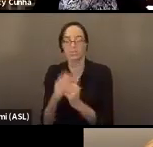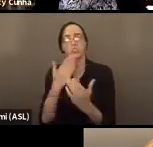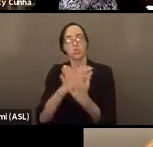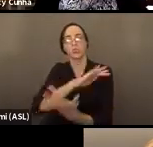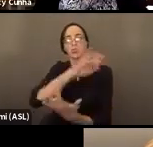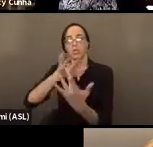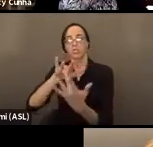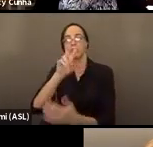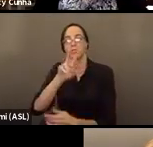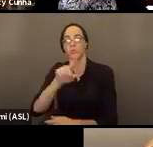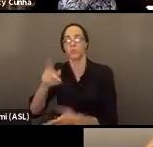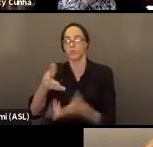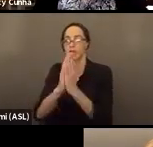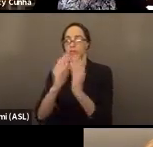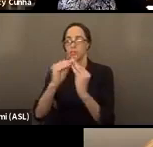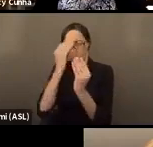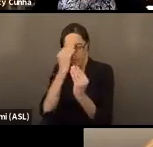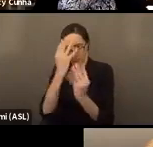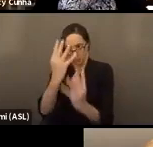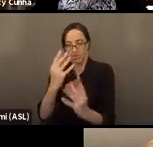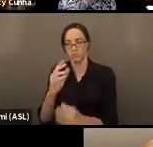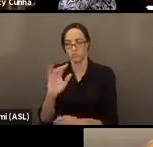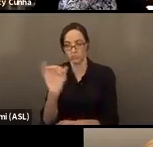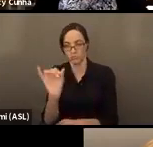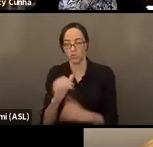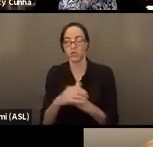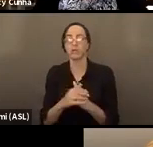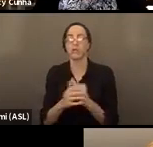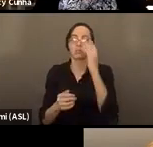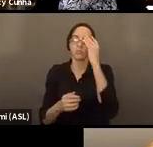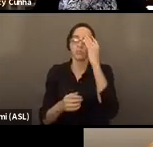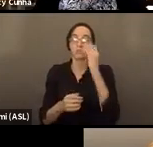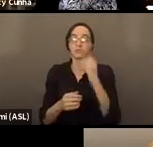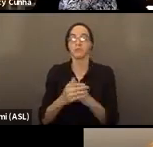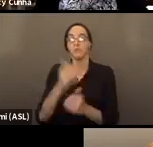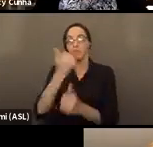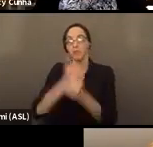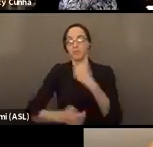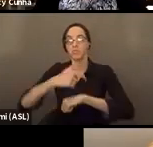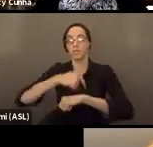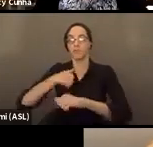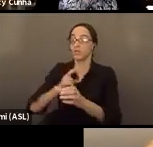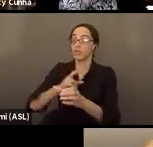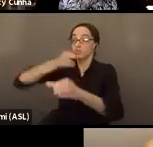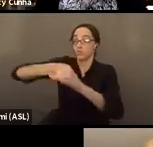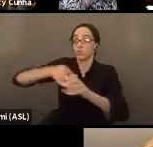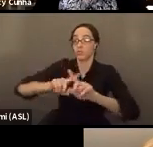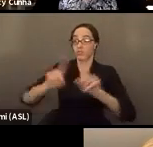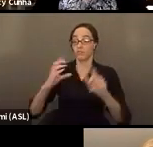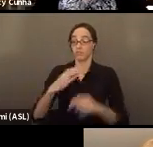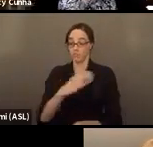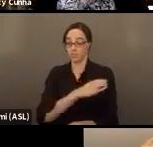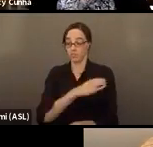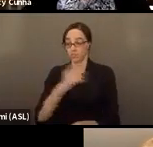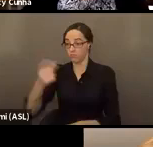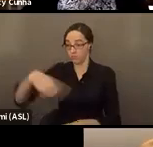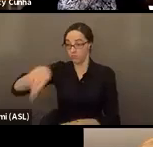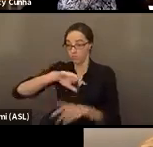yeah there there's there's quite a few i mean every time i jump into a different committee they're doing uh they're doing something too so there is there is quite a few things out there